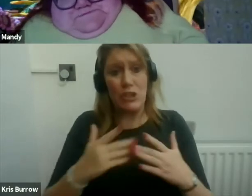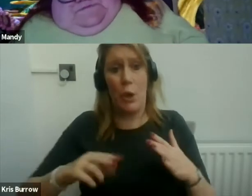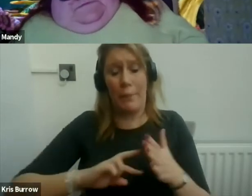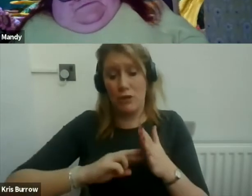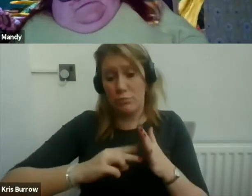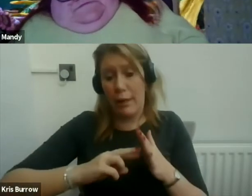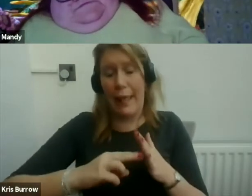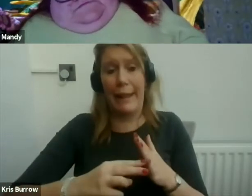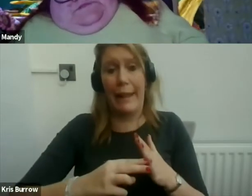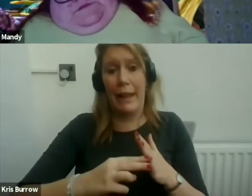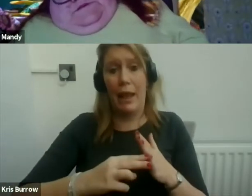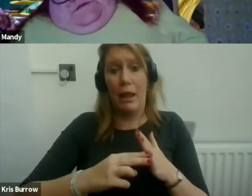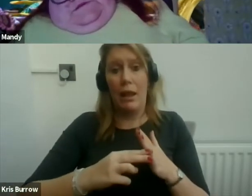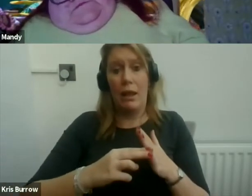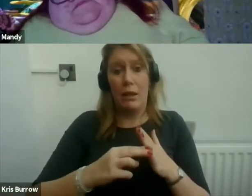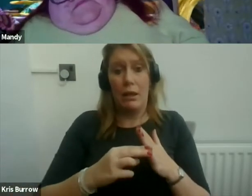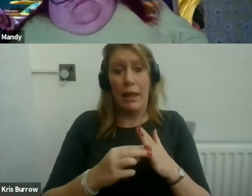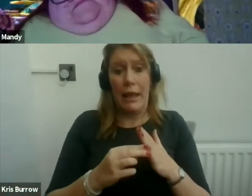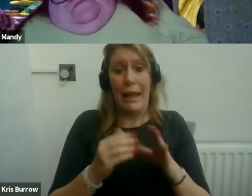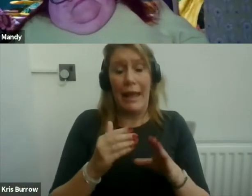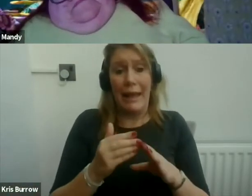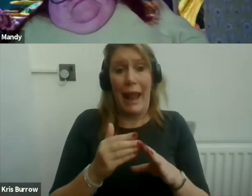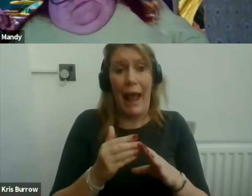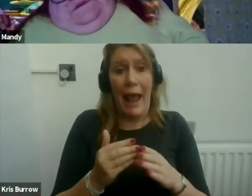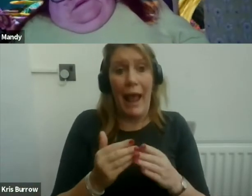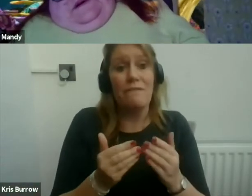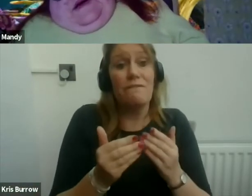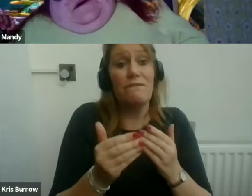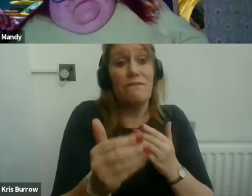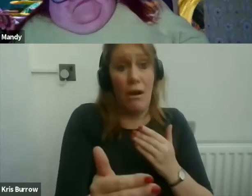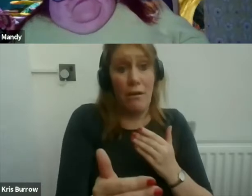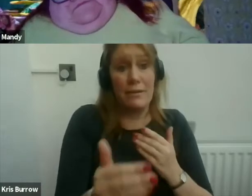advance that that really helped as you